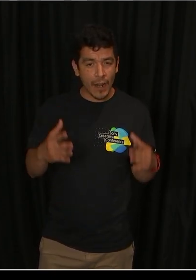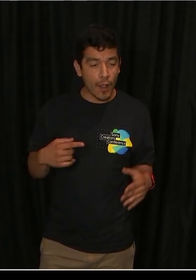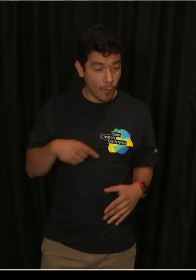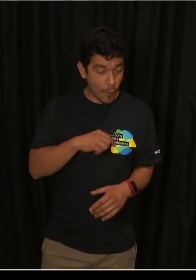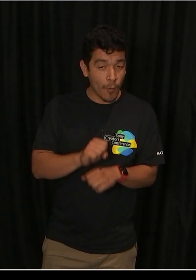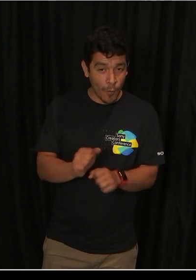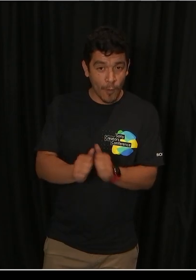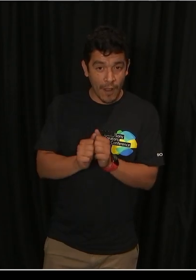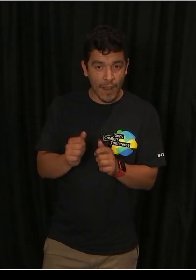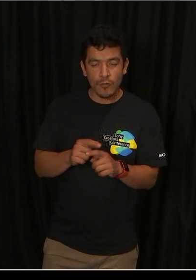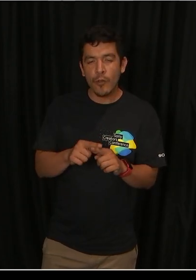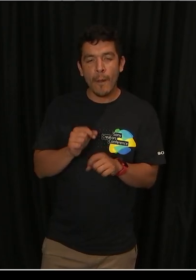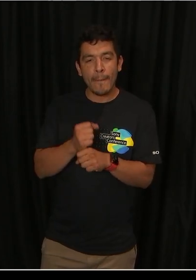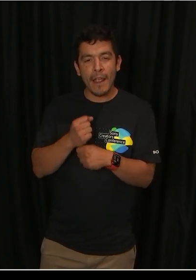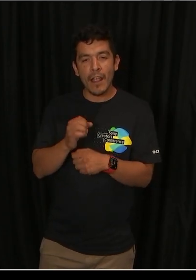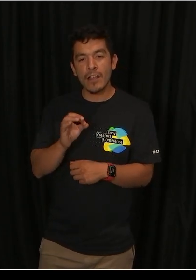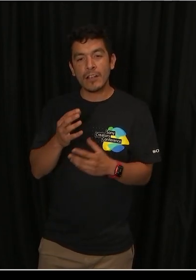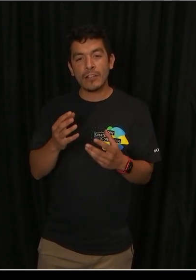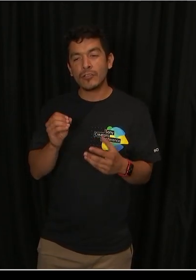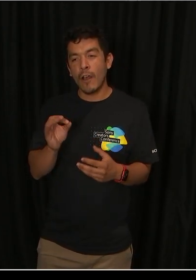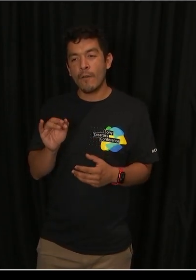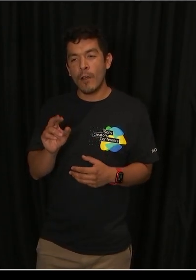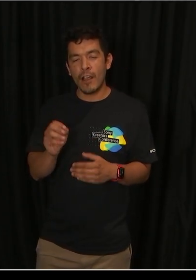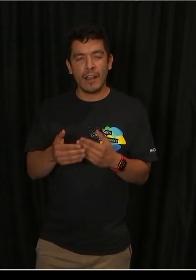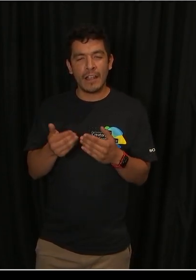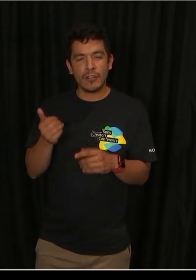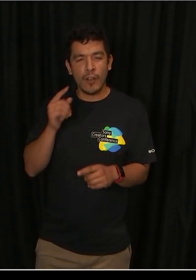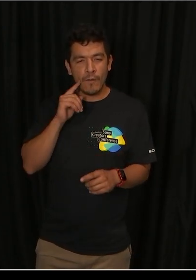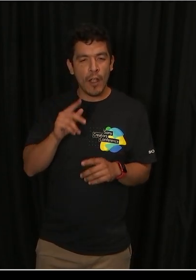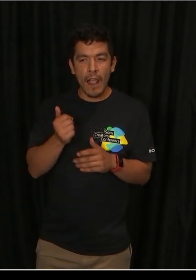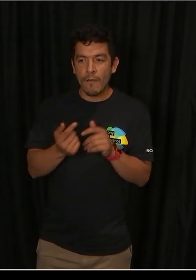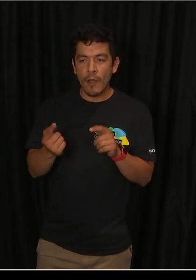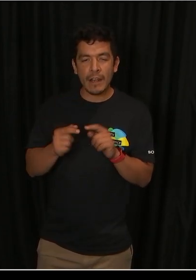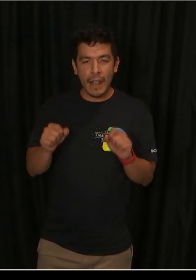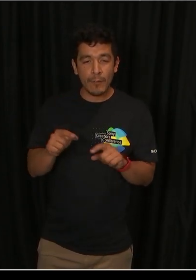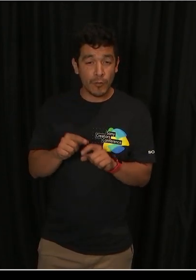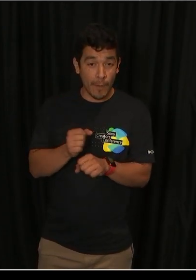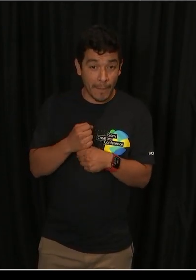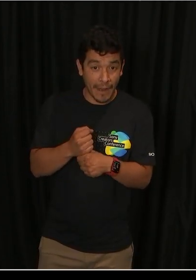in order to make software easier for everybody to be able to make and tell stories.